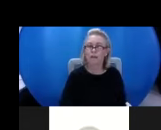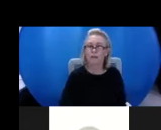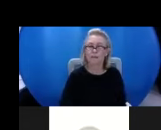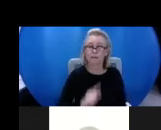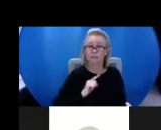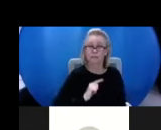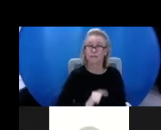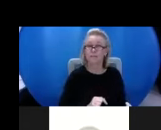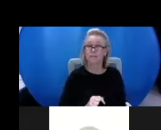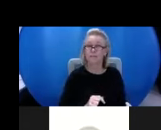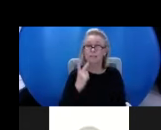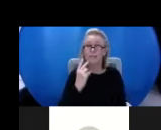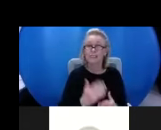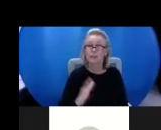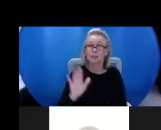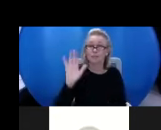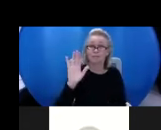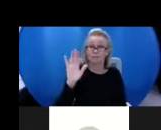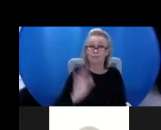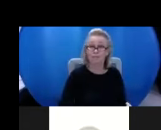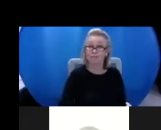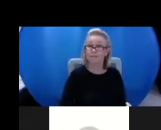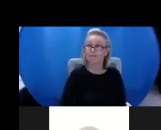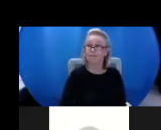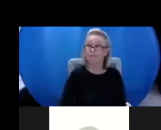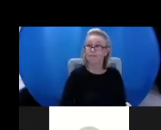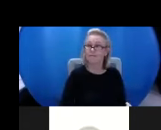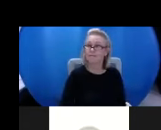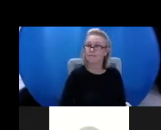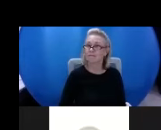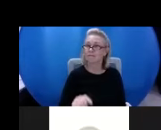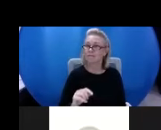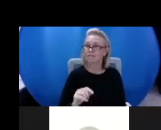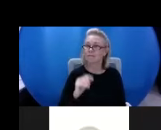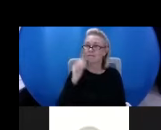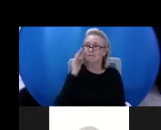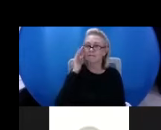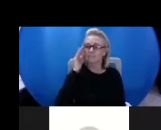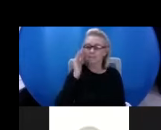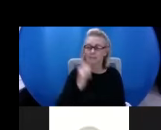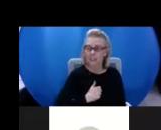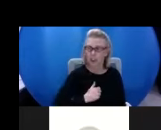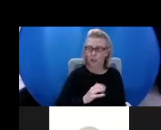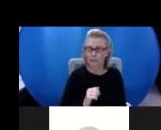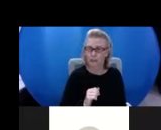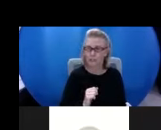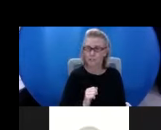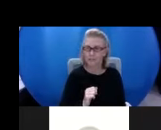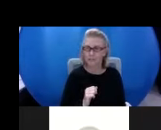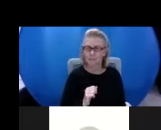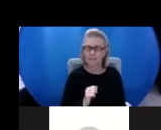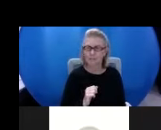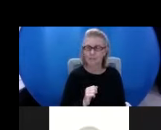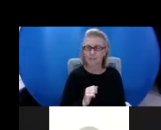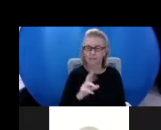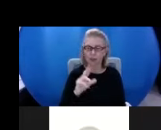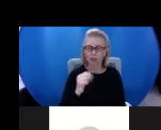I see some raised hands. Rachel, yeah. Okay, sorry. Yeah, Rachel and Cara and Miriam